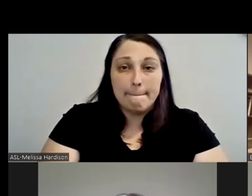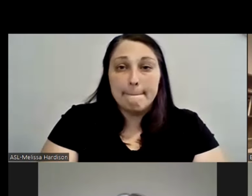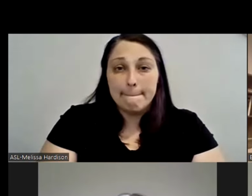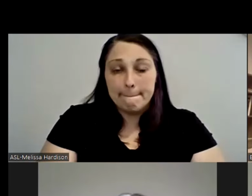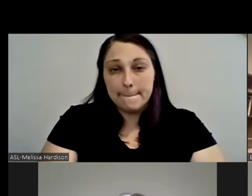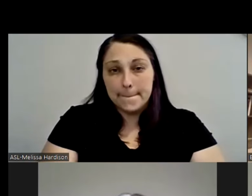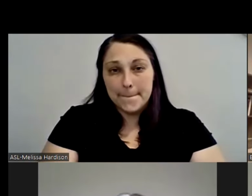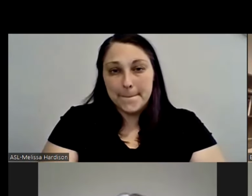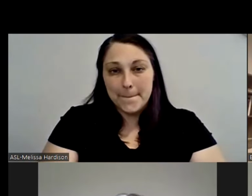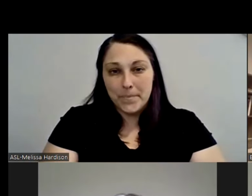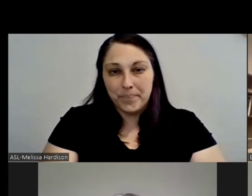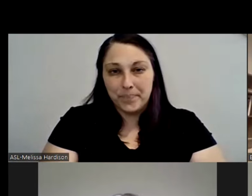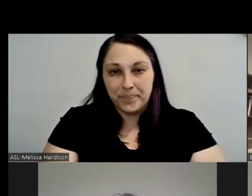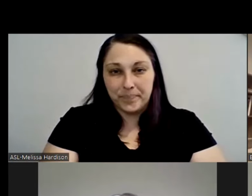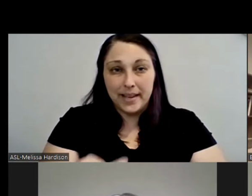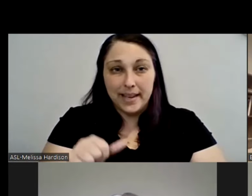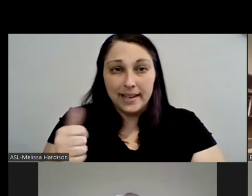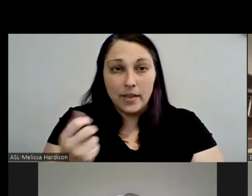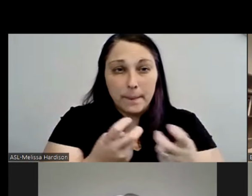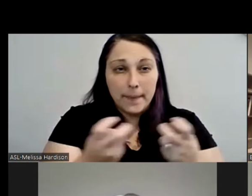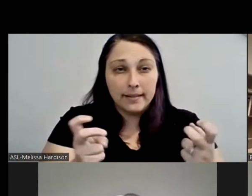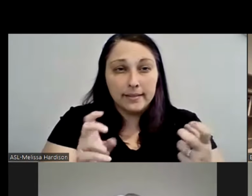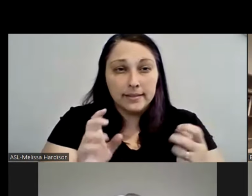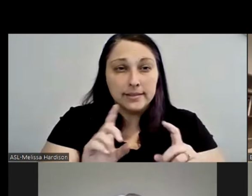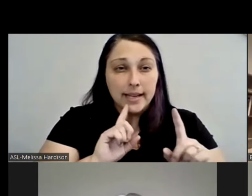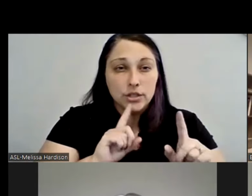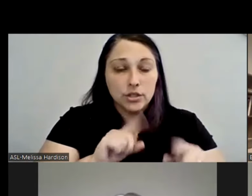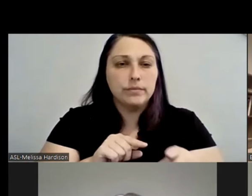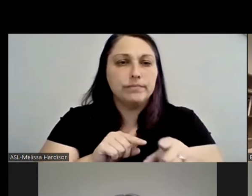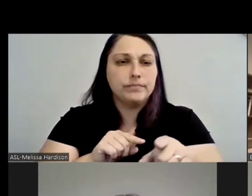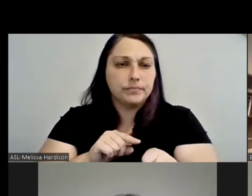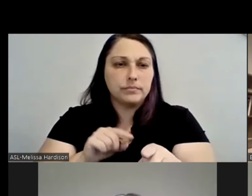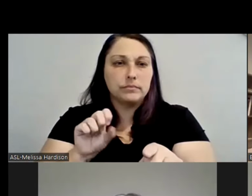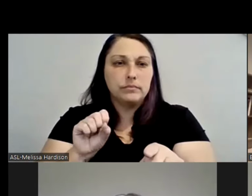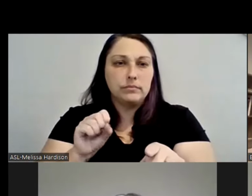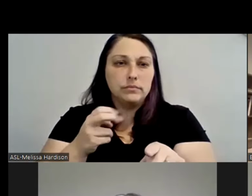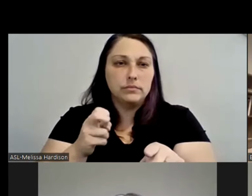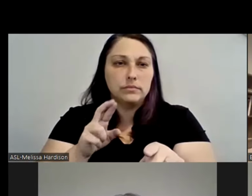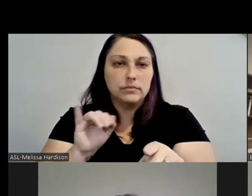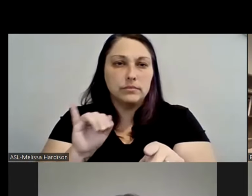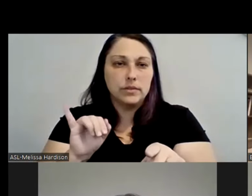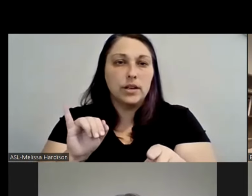Which is all important to make in a case for them to be paid for by